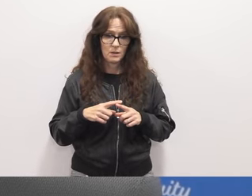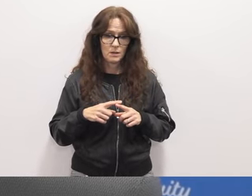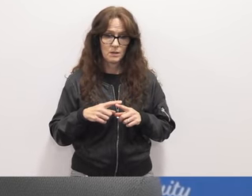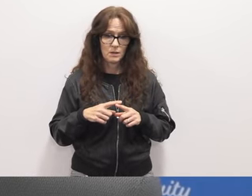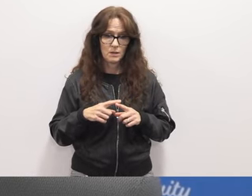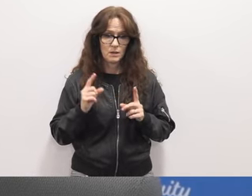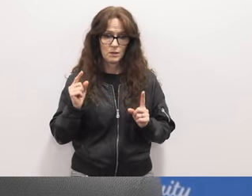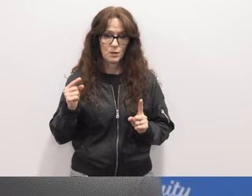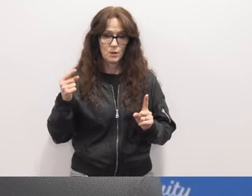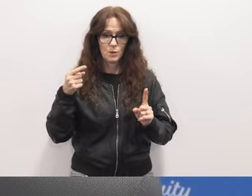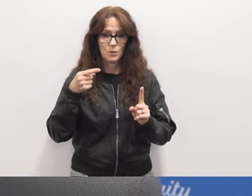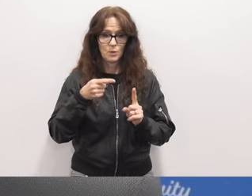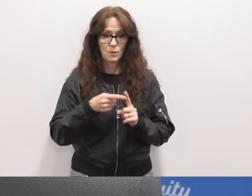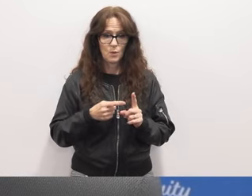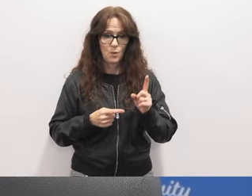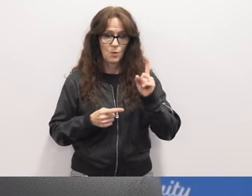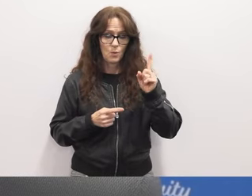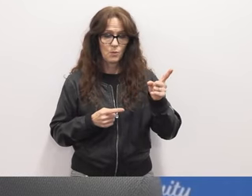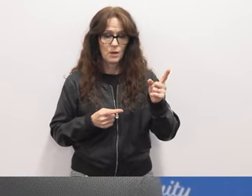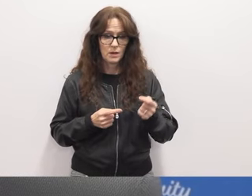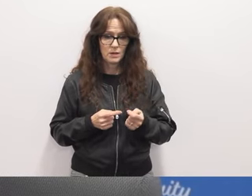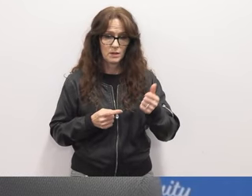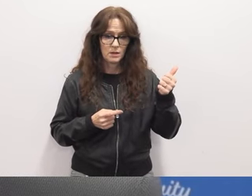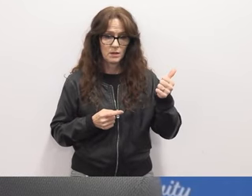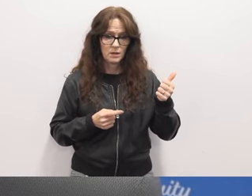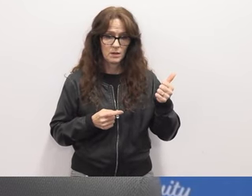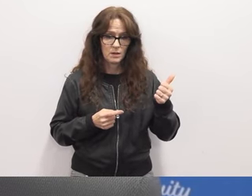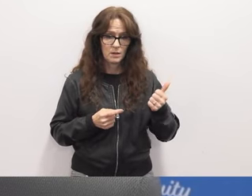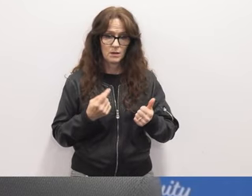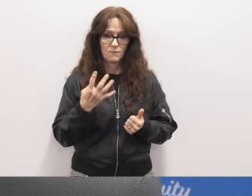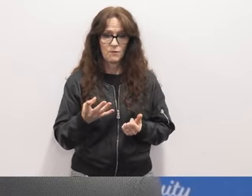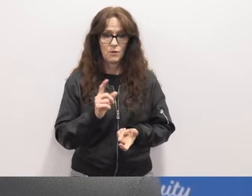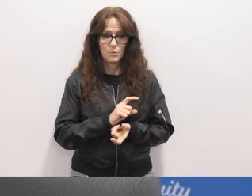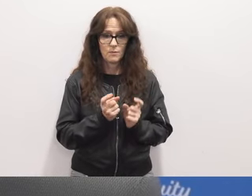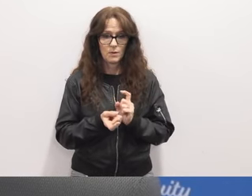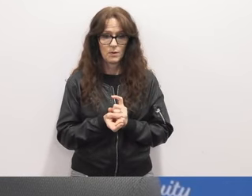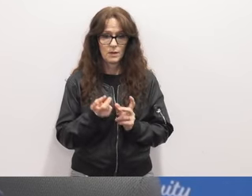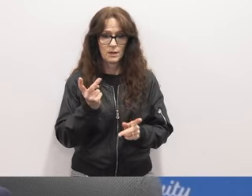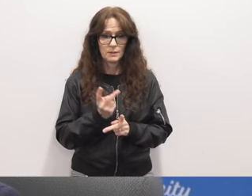in favor of goal four? If it goal four was modified to keep us at three goals?